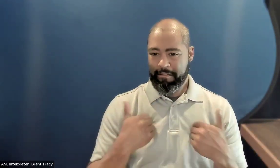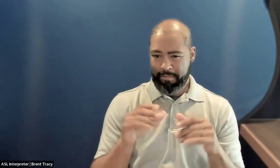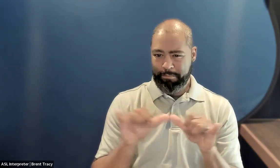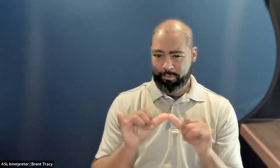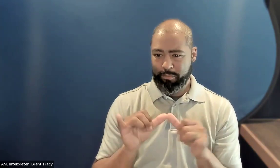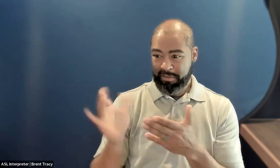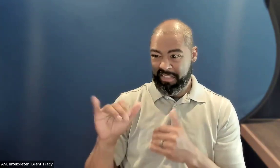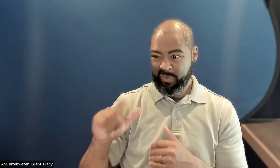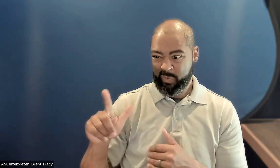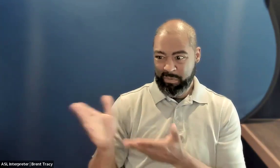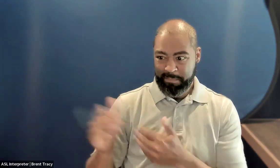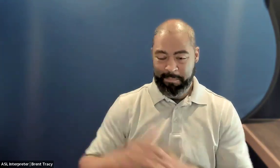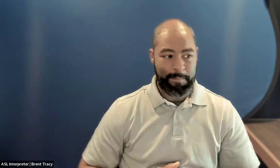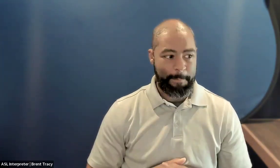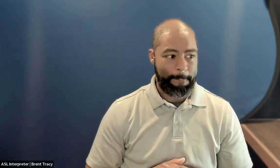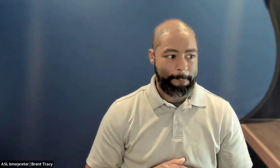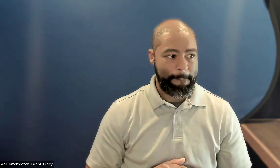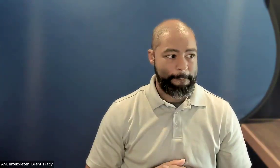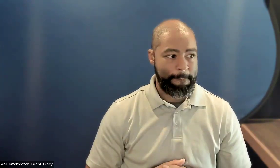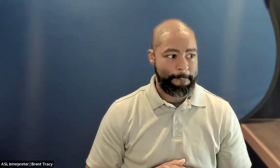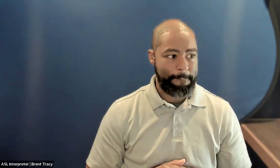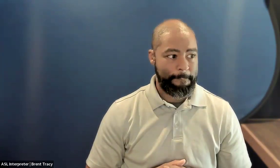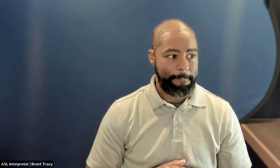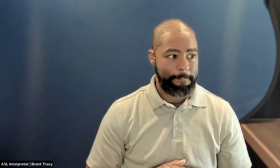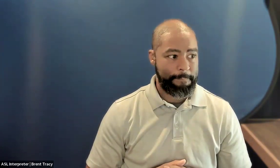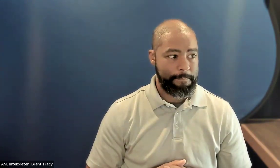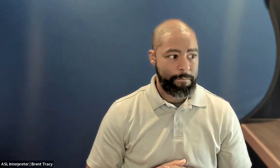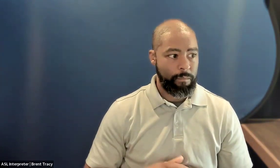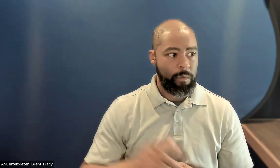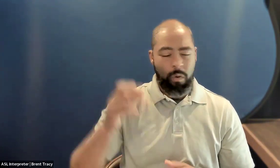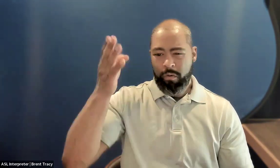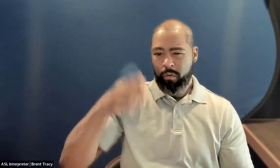for one of those coastal flood parameters looks like.